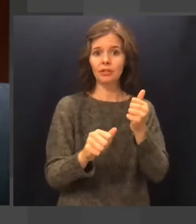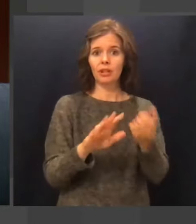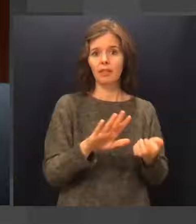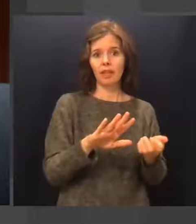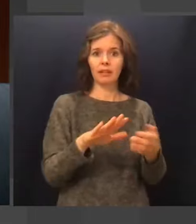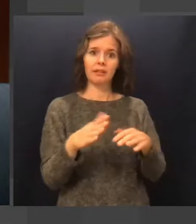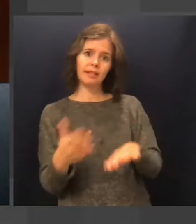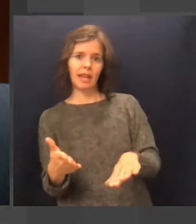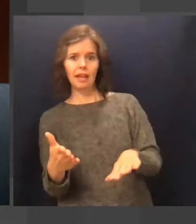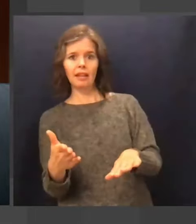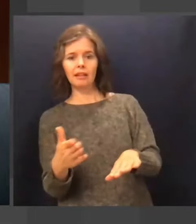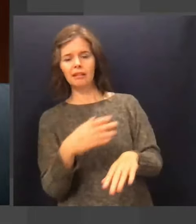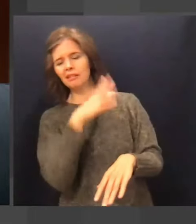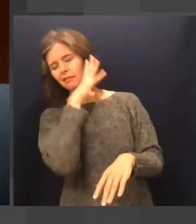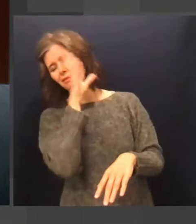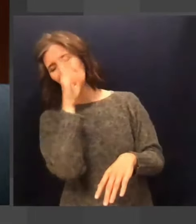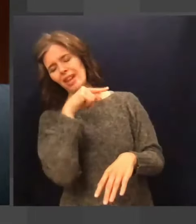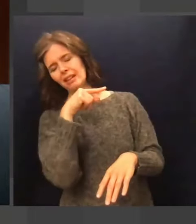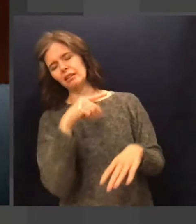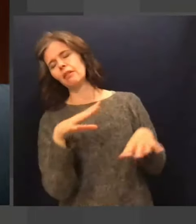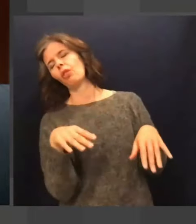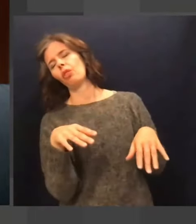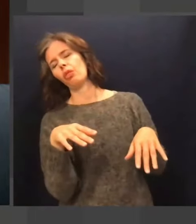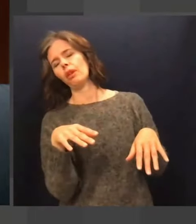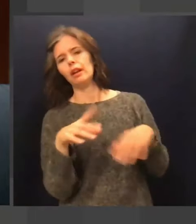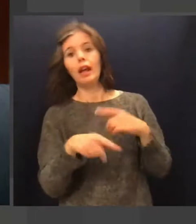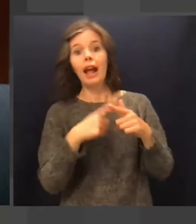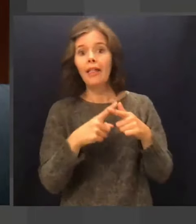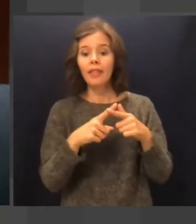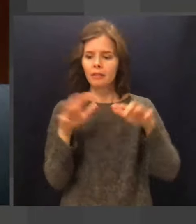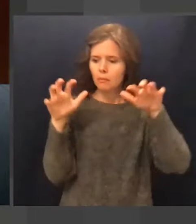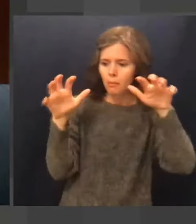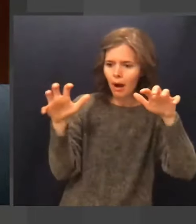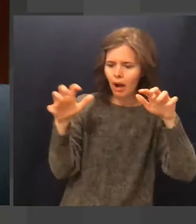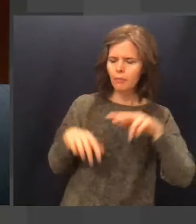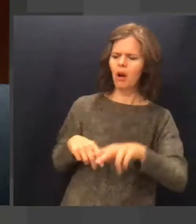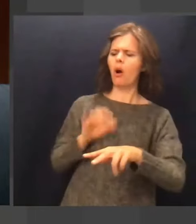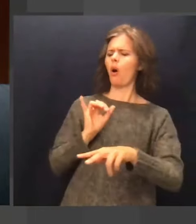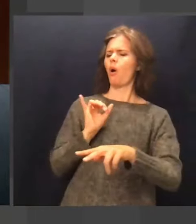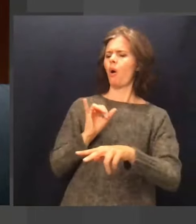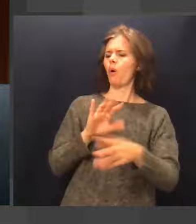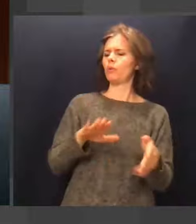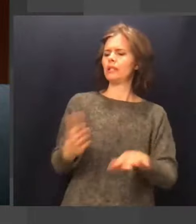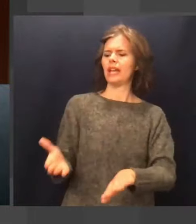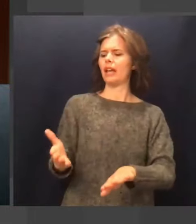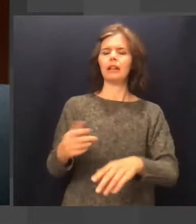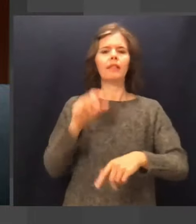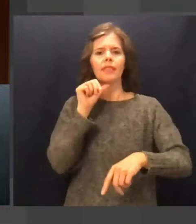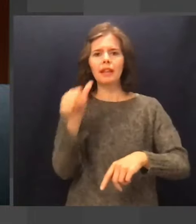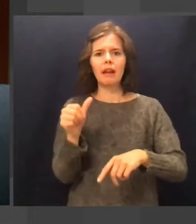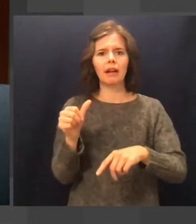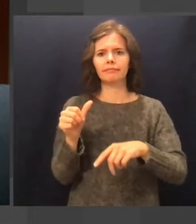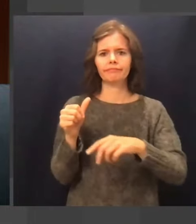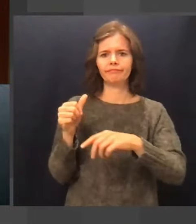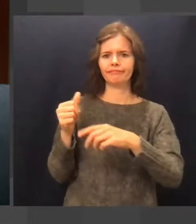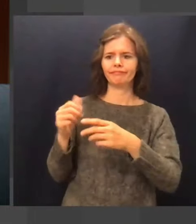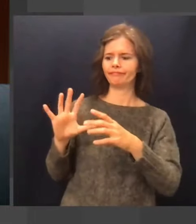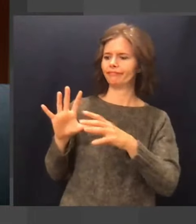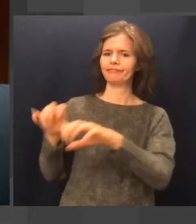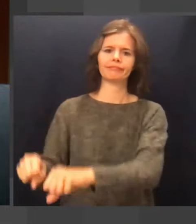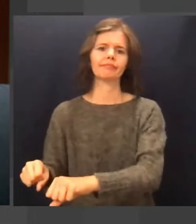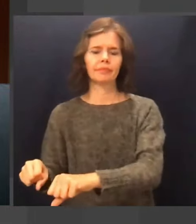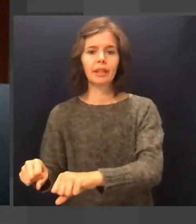THEY ARE PLAYING DEAD NO MOB